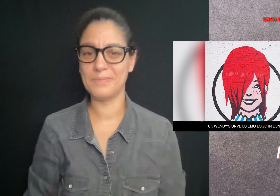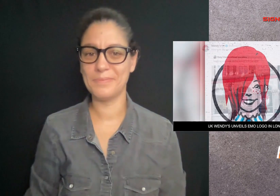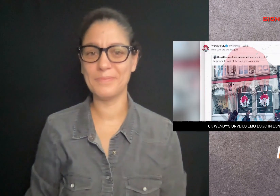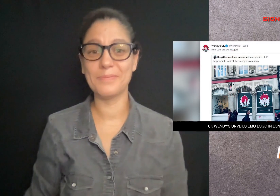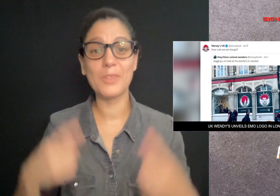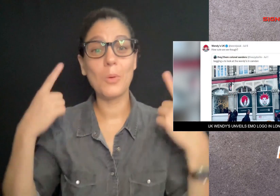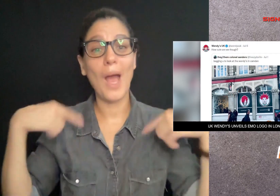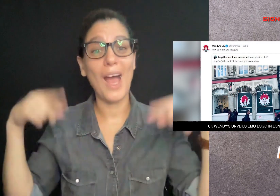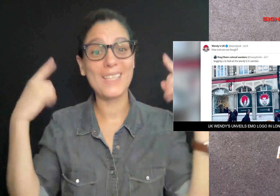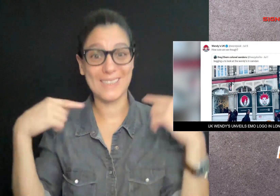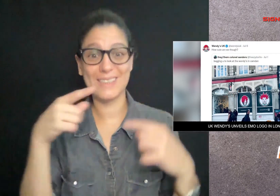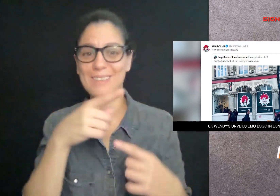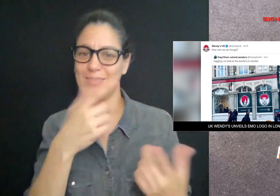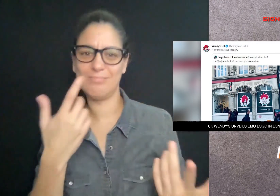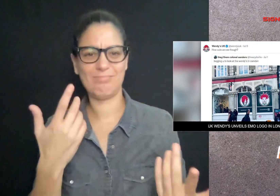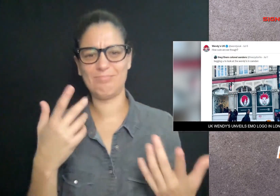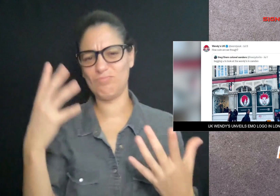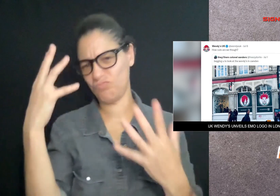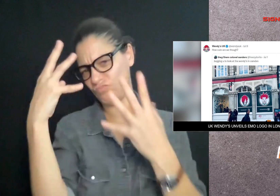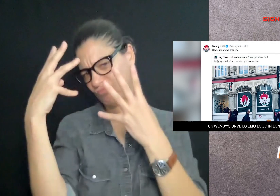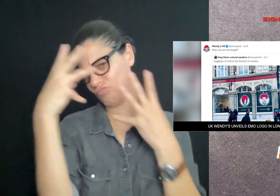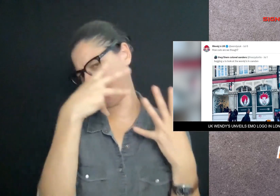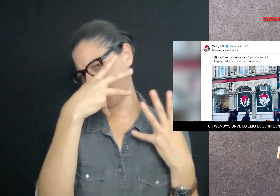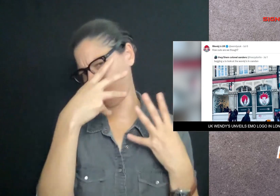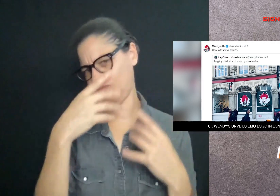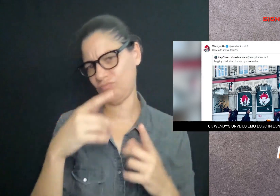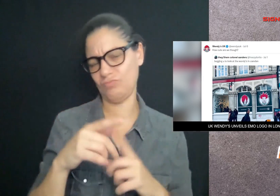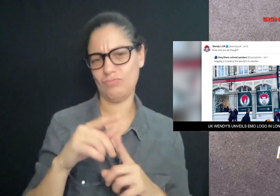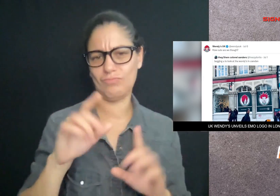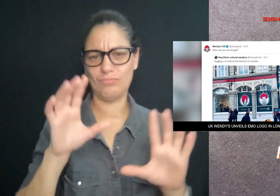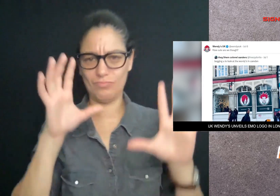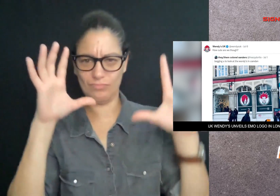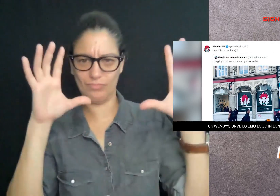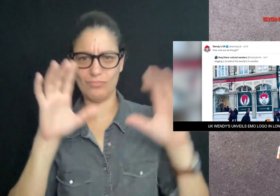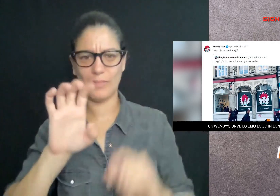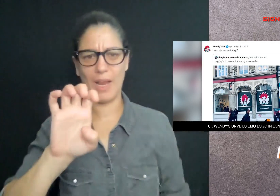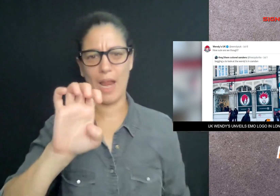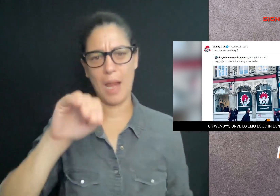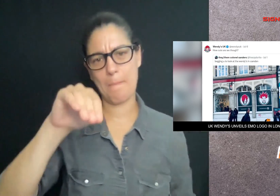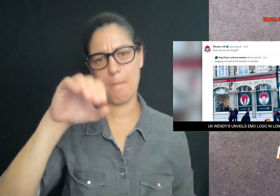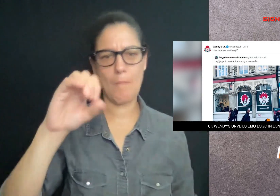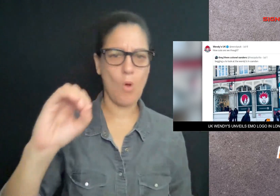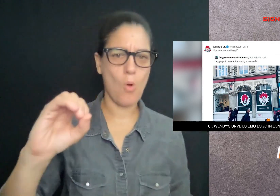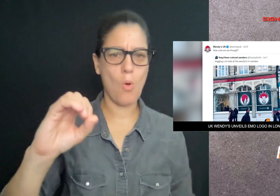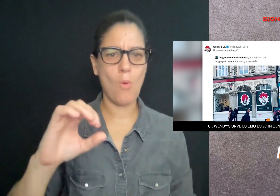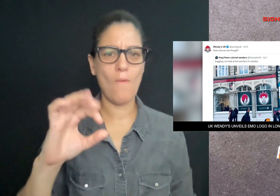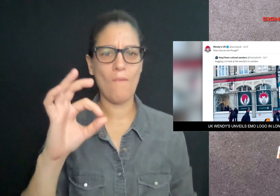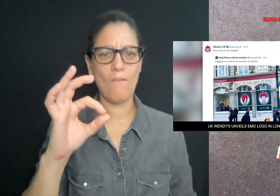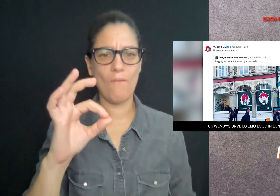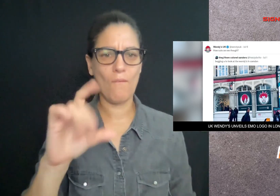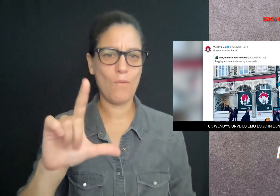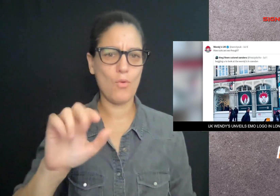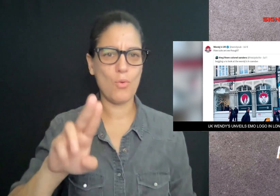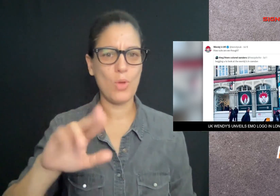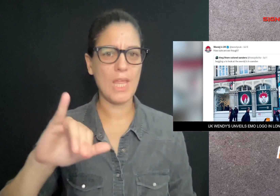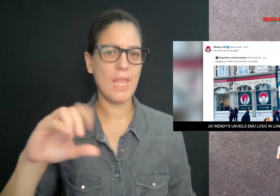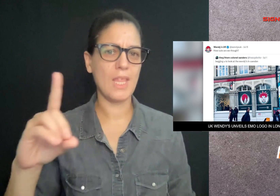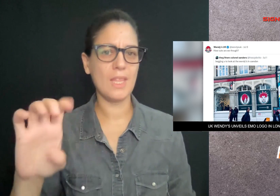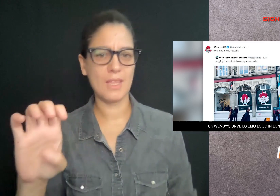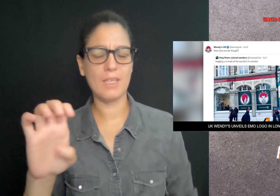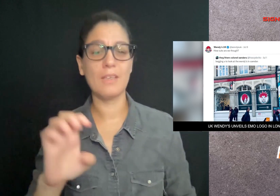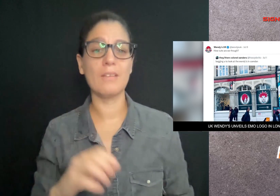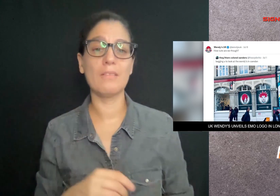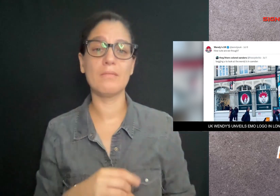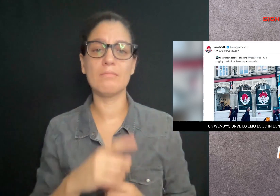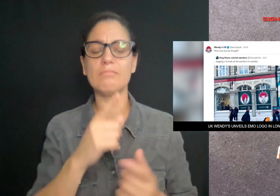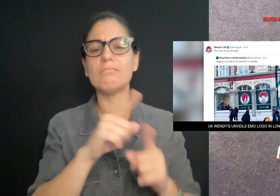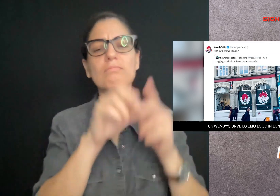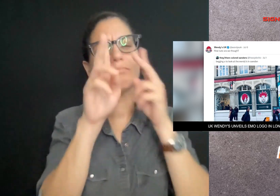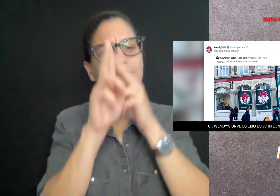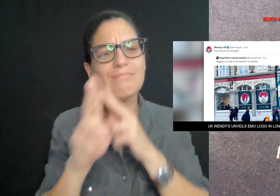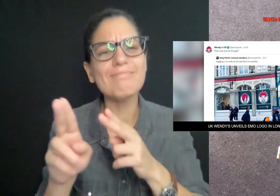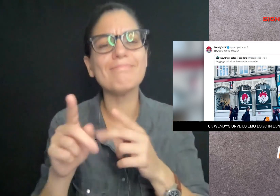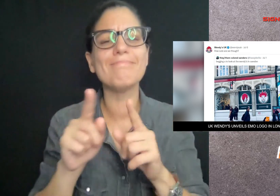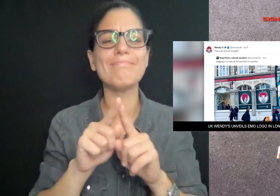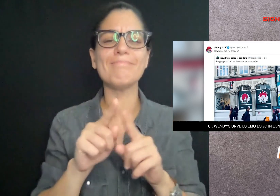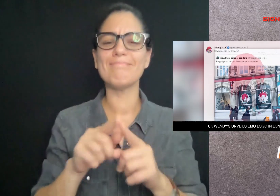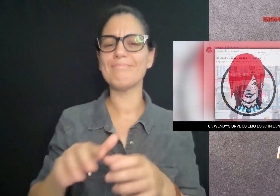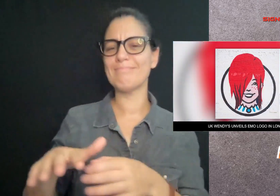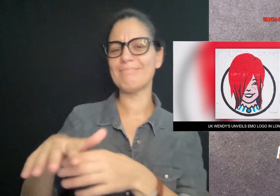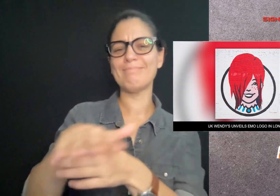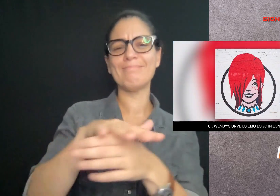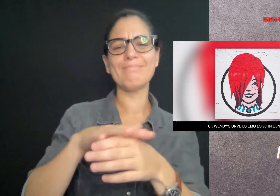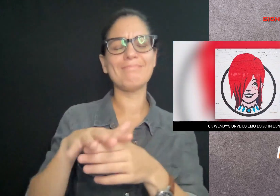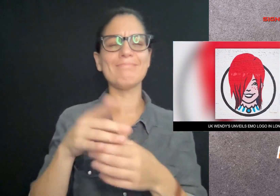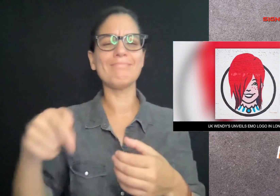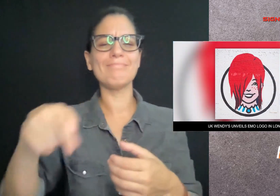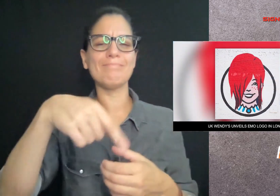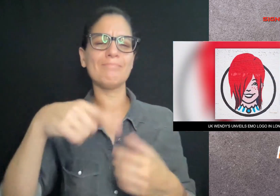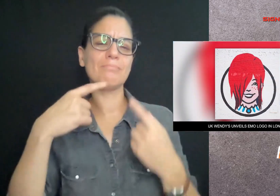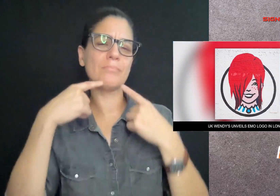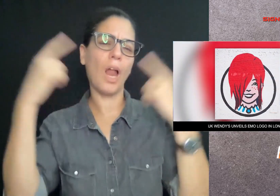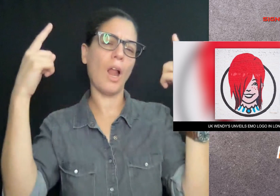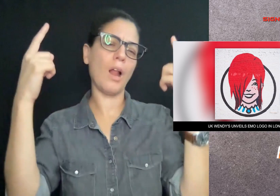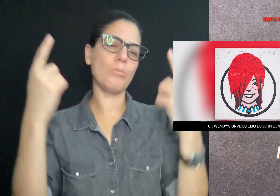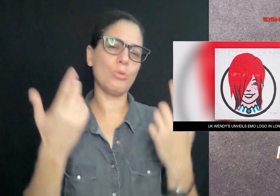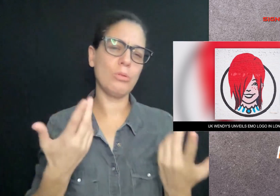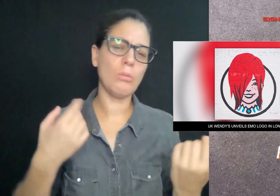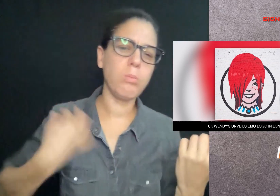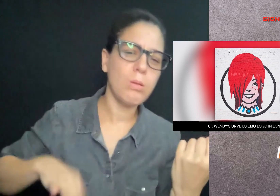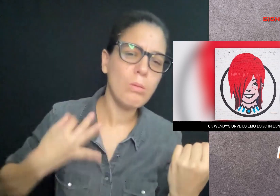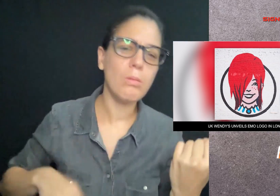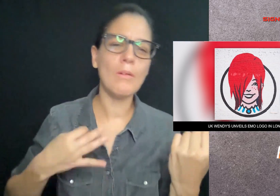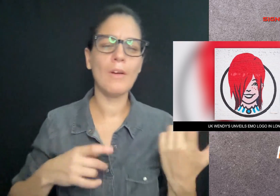look Wendy now has a flowing emo fringe it is in honor of the area which is well known